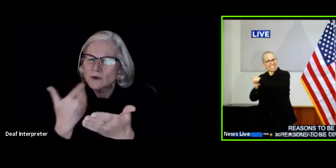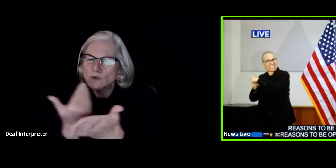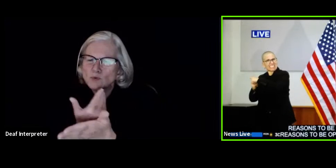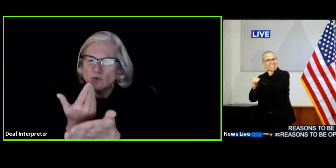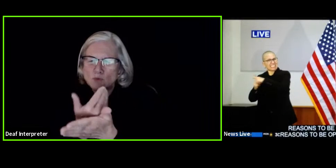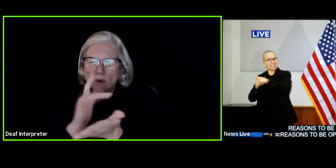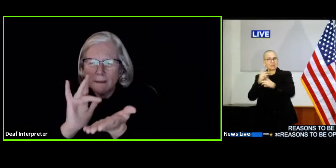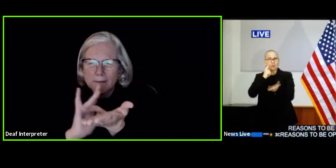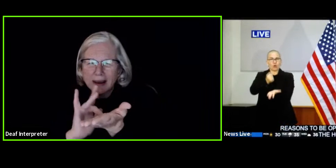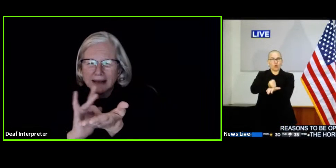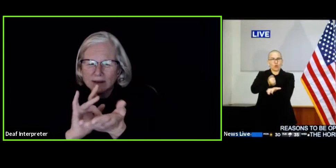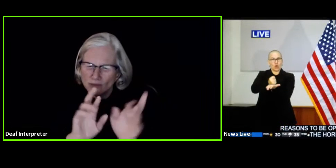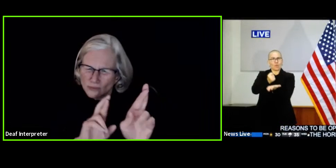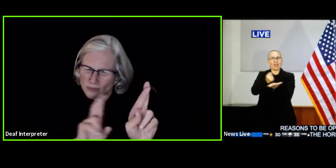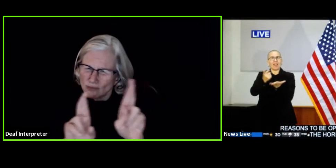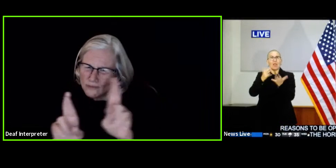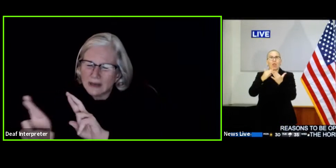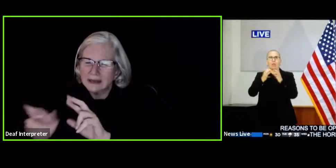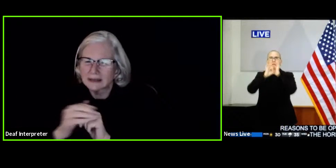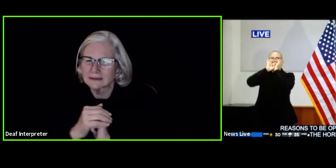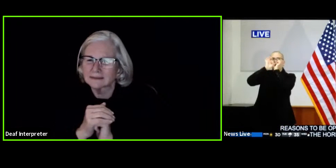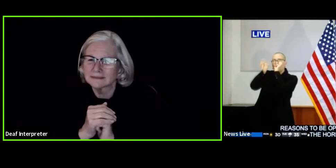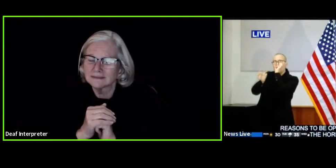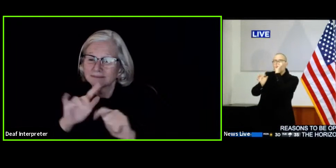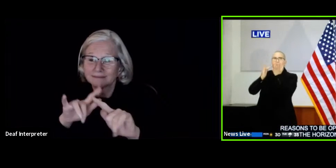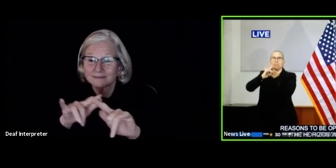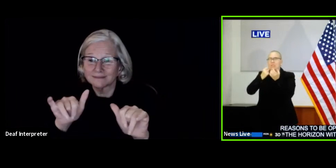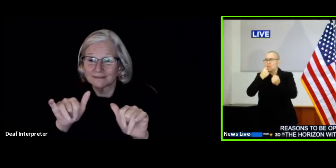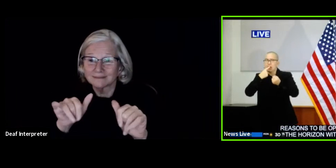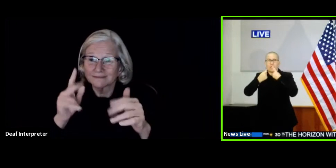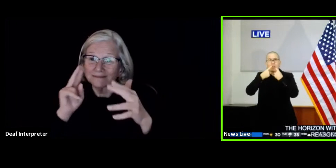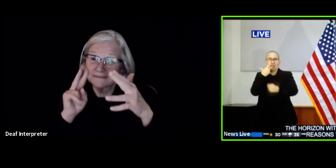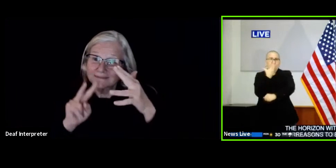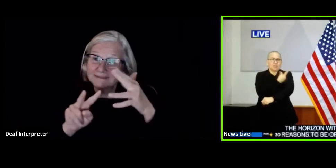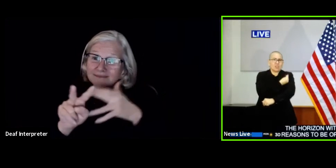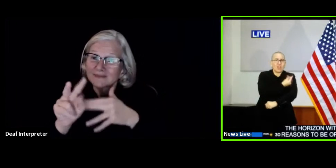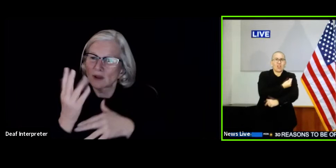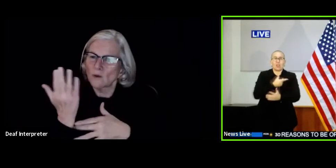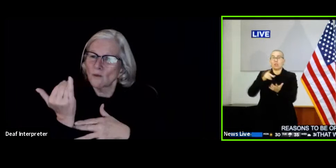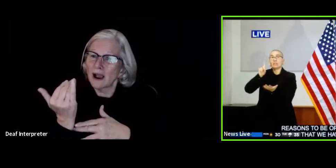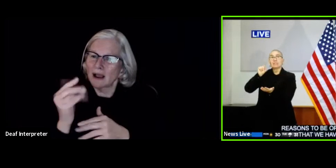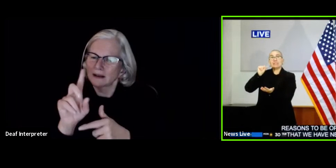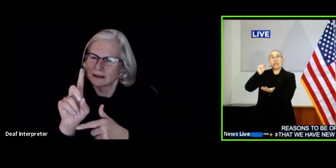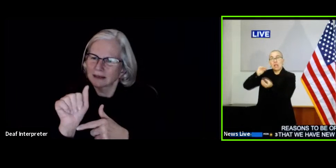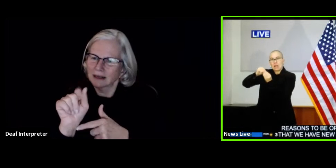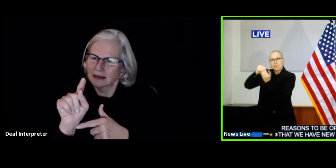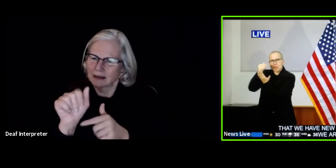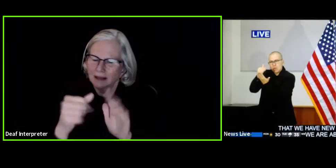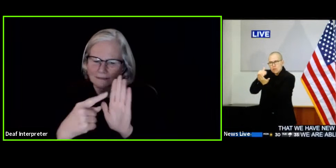USE. BUT -- BECAUSE THE DATA SHOWS IF WE CHANGE OUR BEHAVIORS AND TAKE SOME OF THE MITIGATION EFFORTS, THERE'S